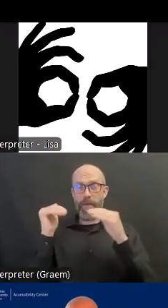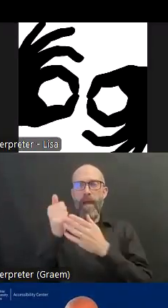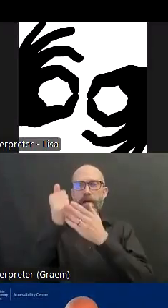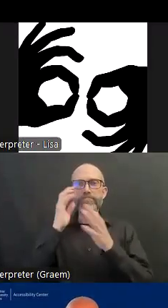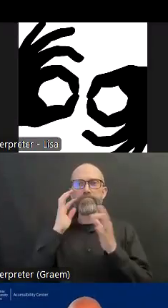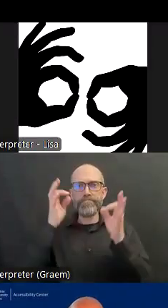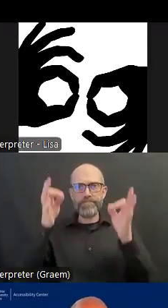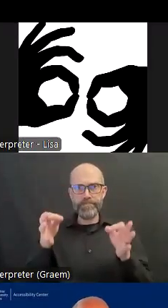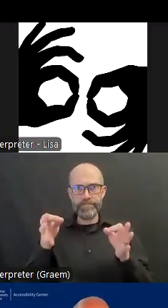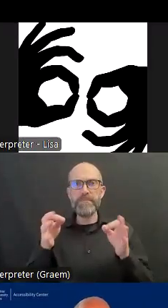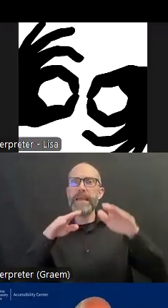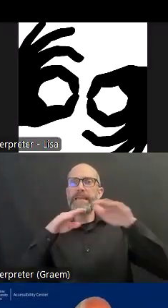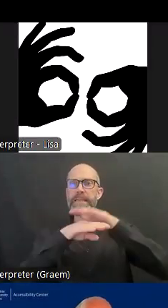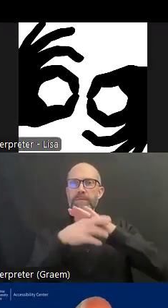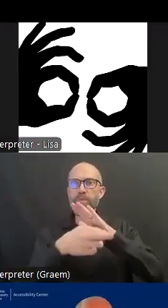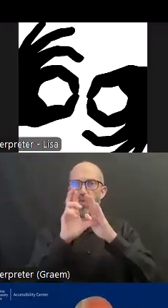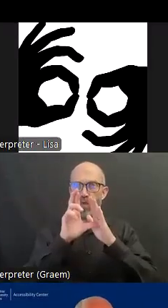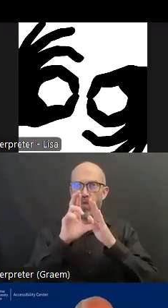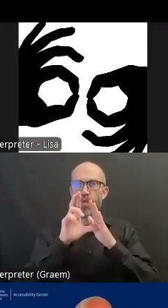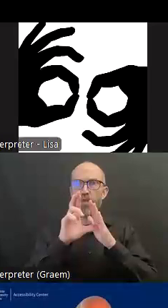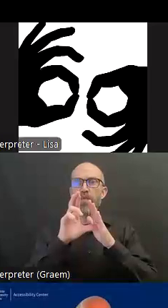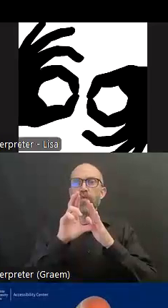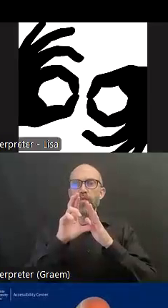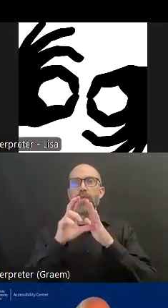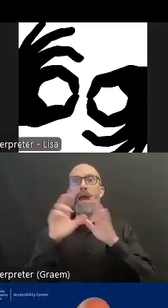your accessibility review activities, which